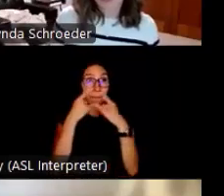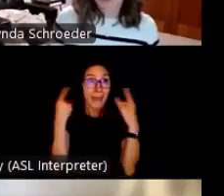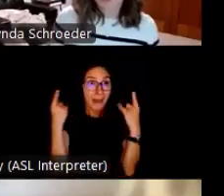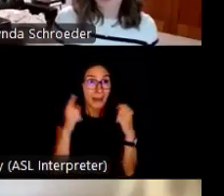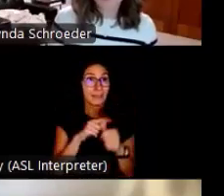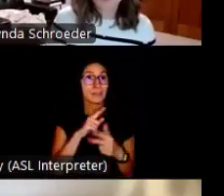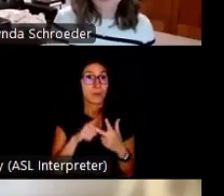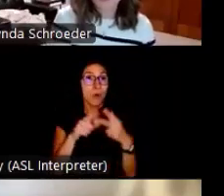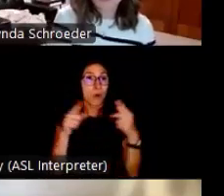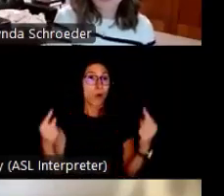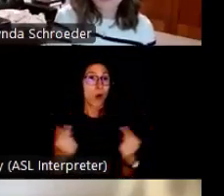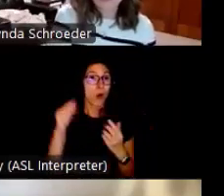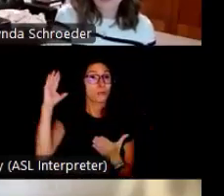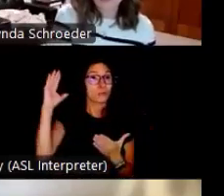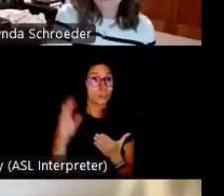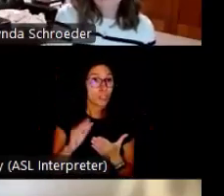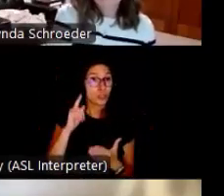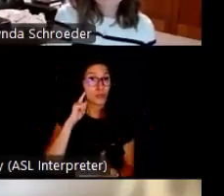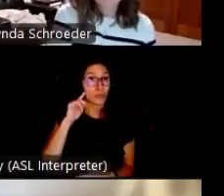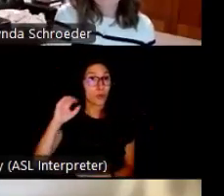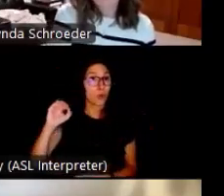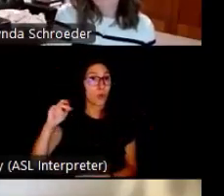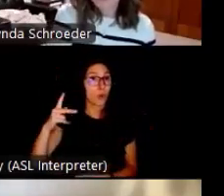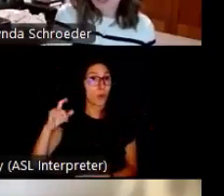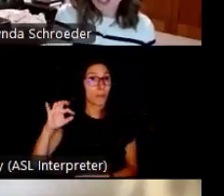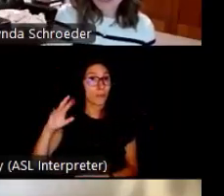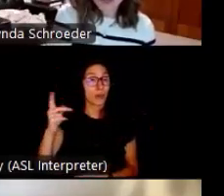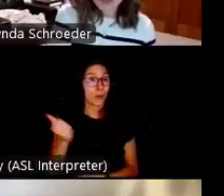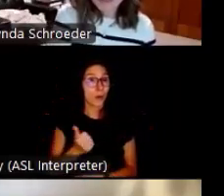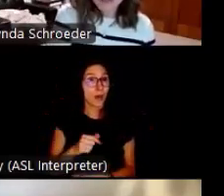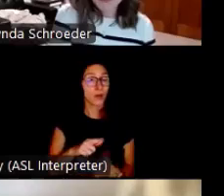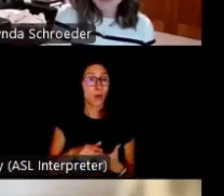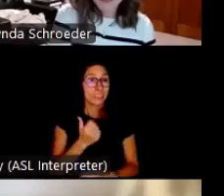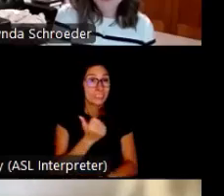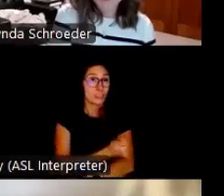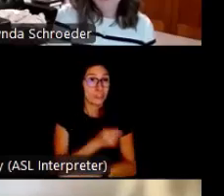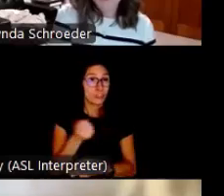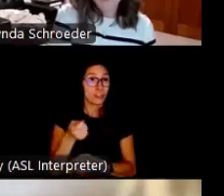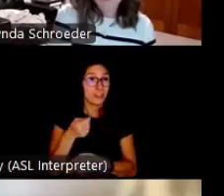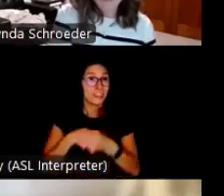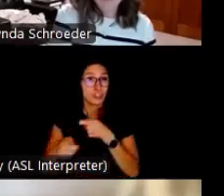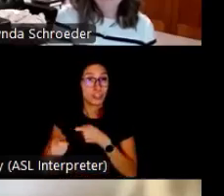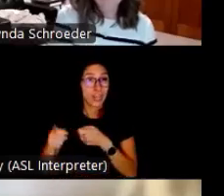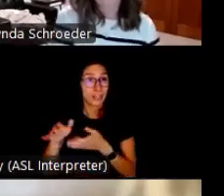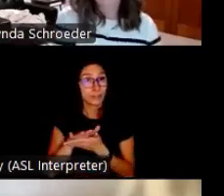in the opioid crisis, syringe-exchange programs that we've tried to put in rural spaces.